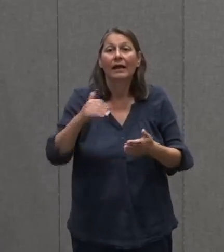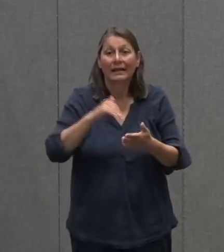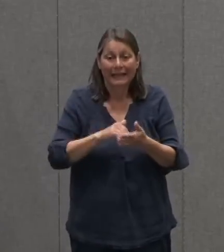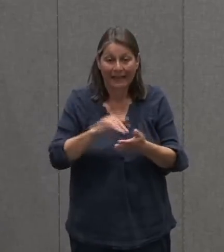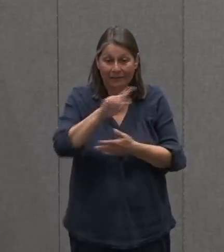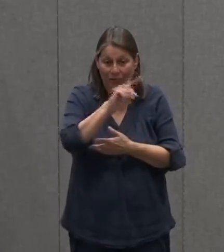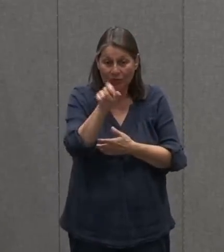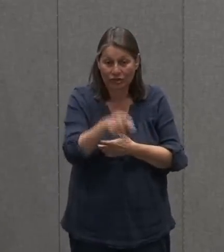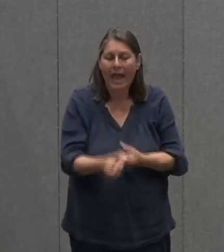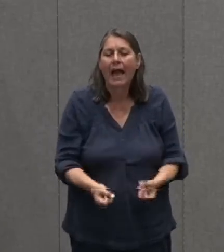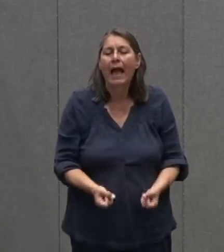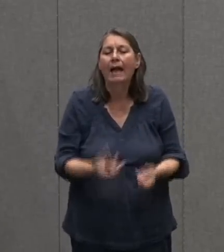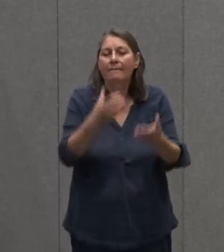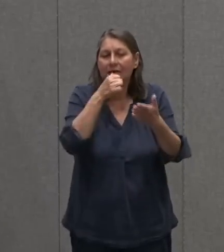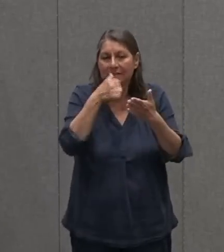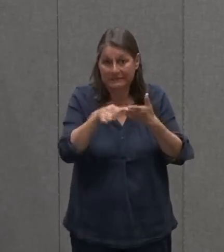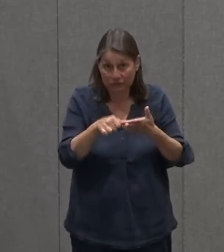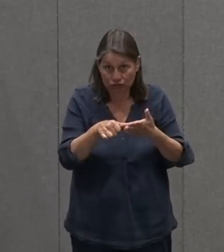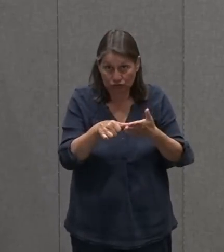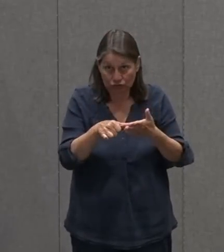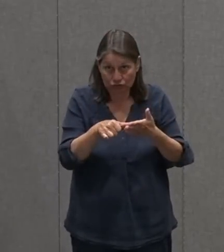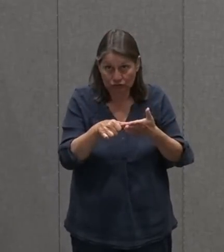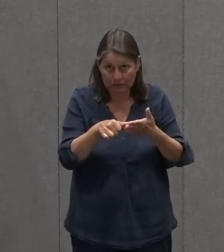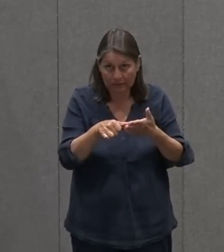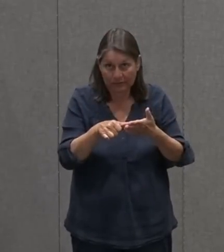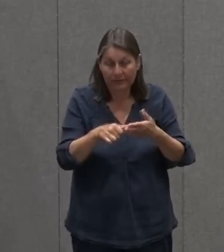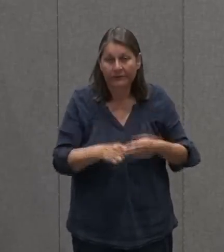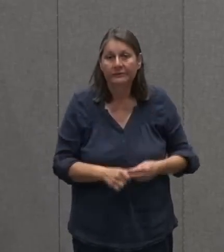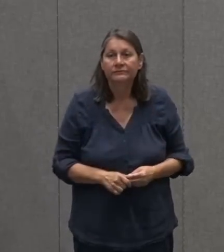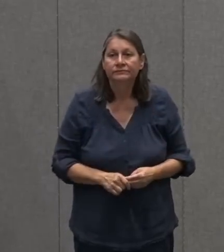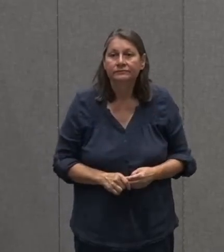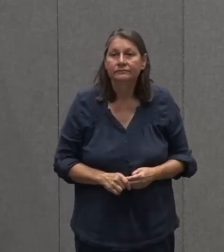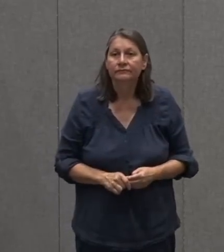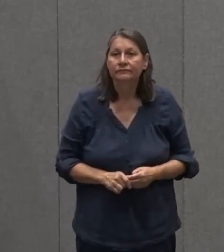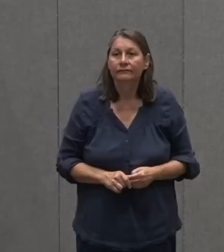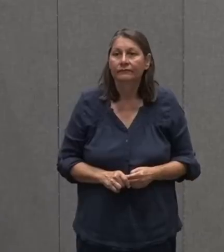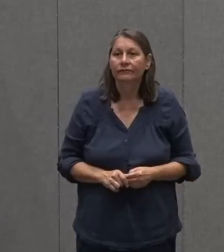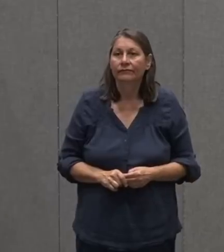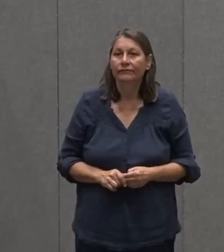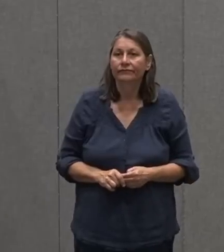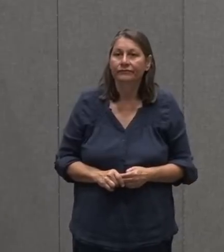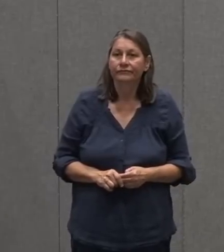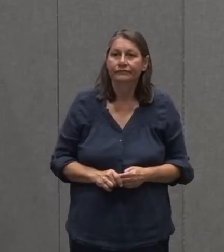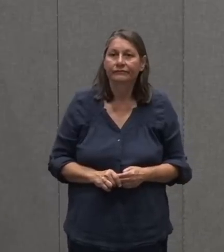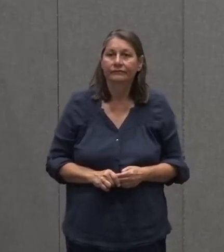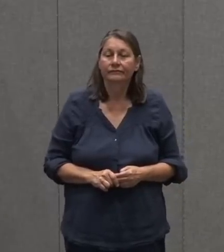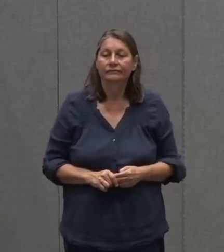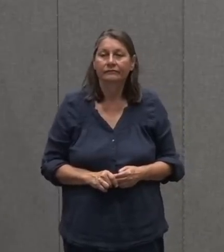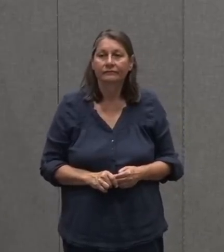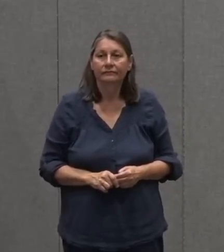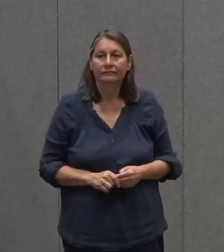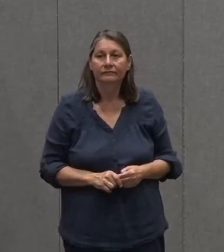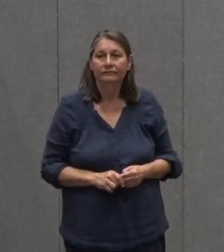And then it says show how you figured it out. So, let's get up a sheet of paper that we can work on